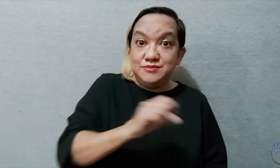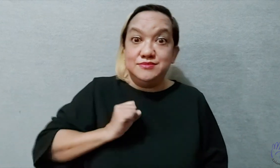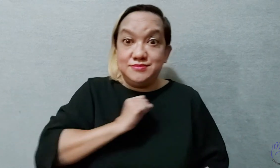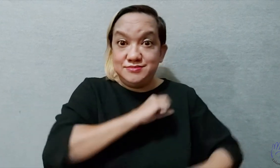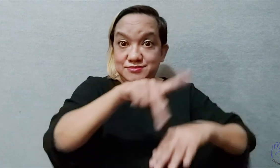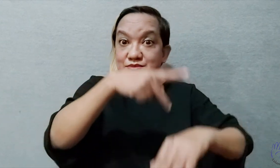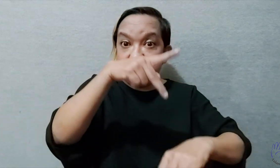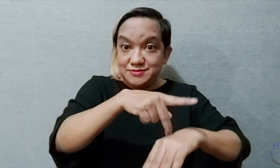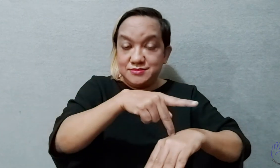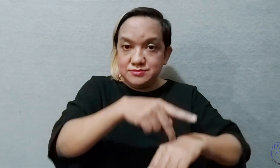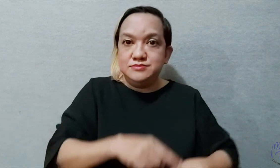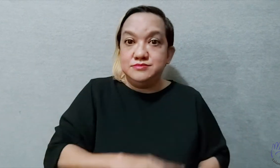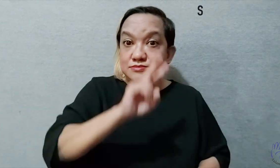When the bill moved to the Senate of the Philippines,